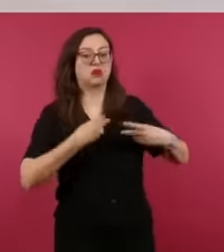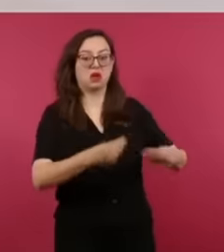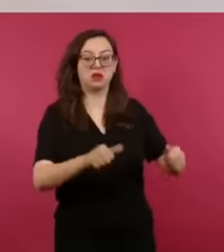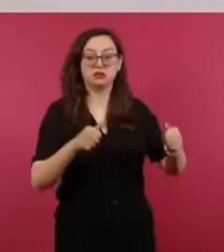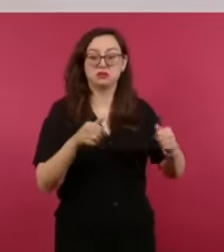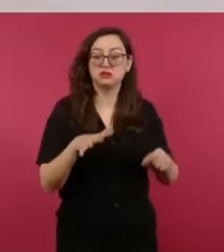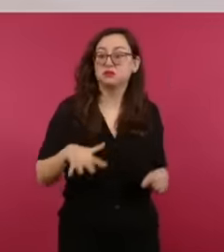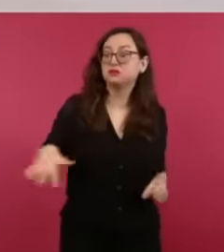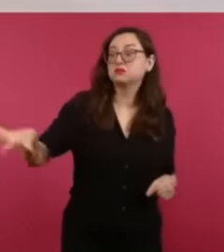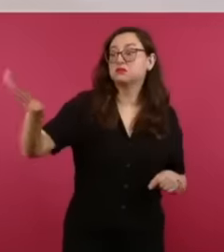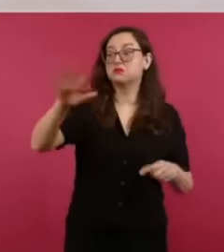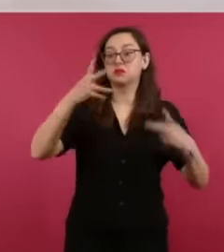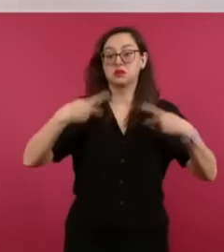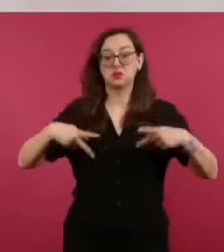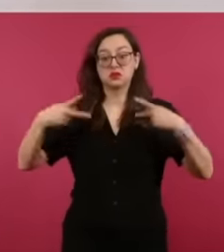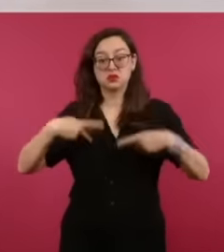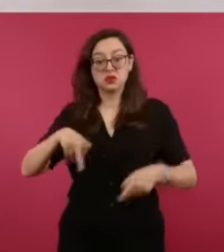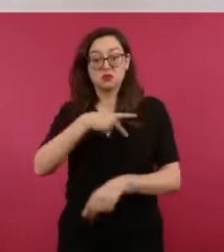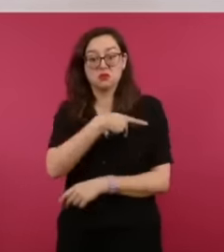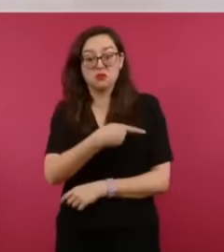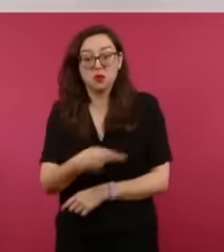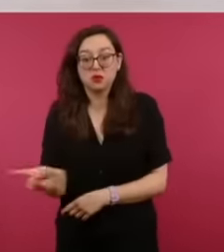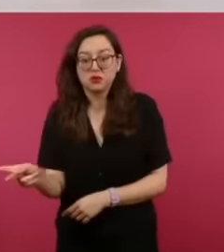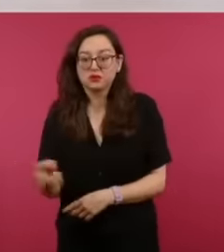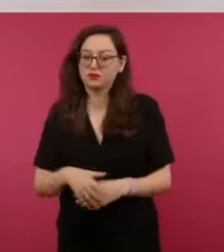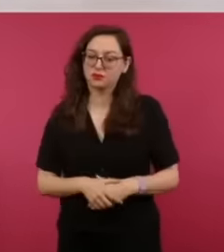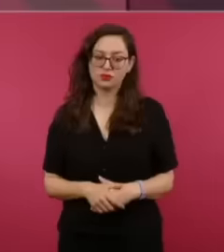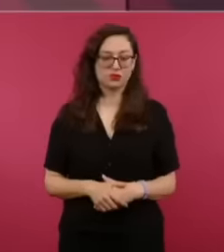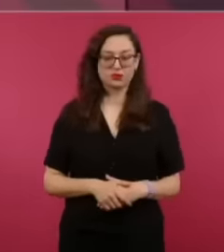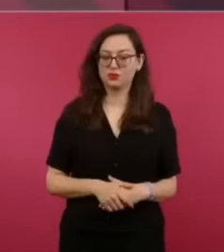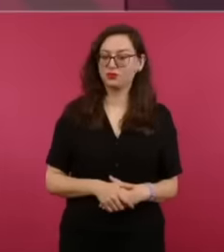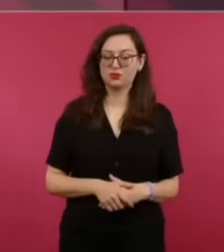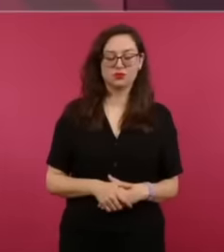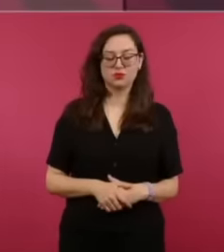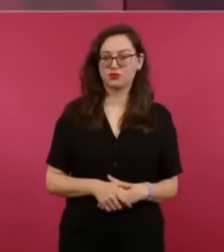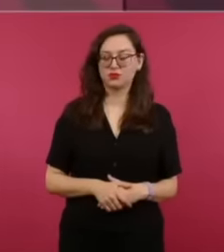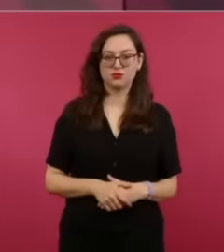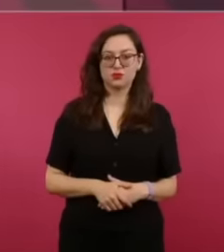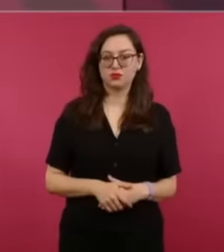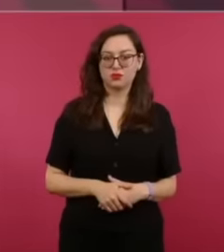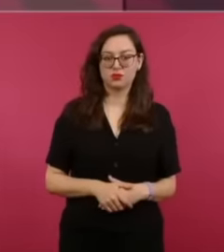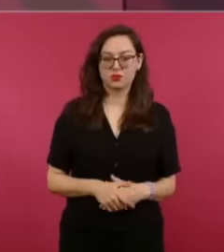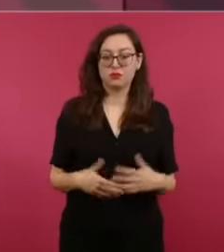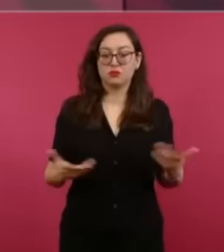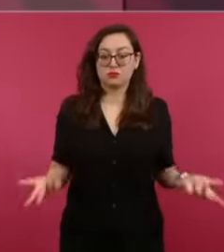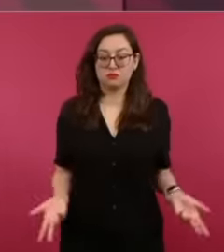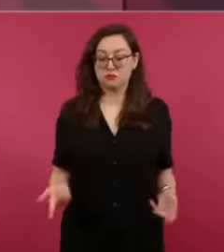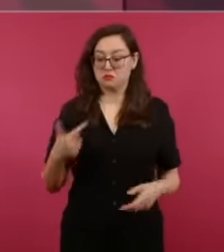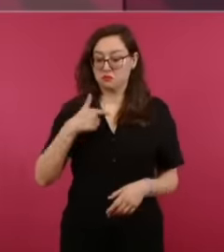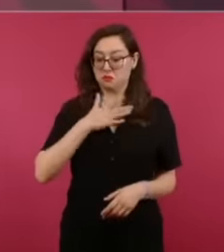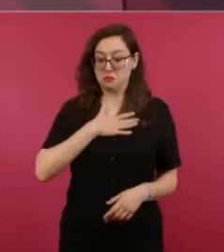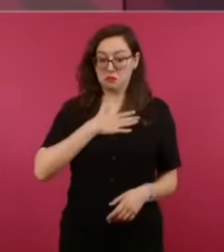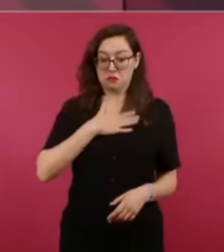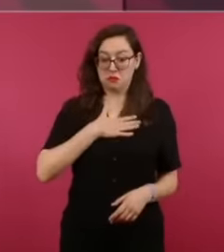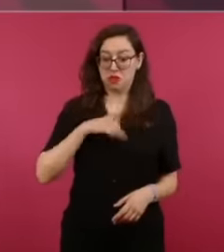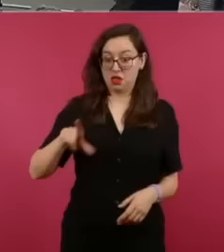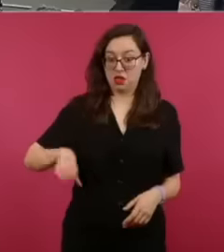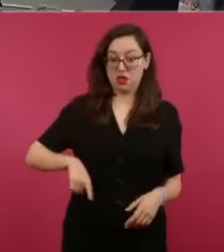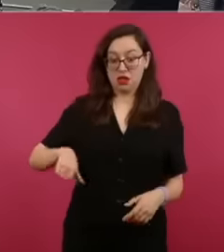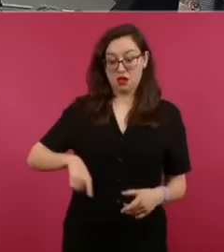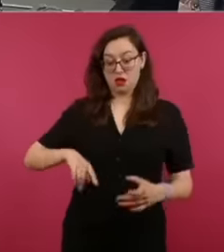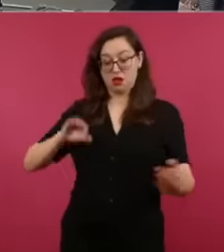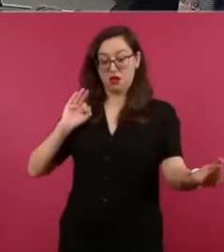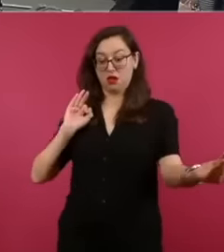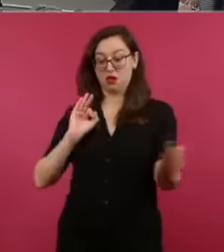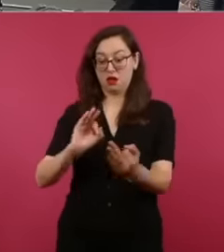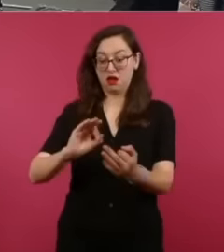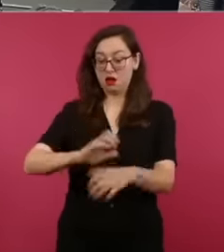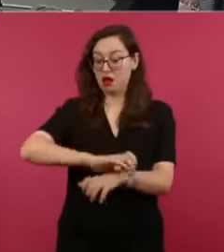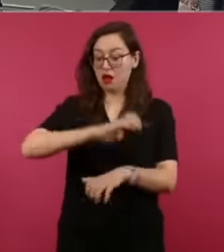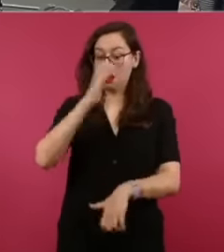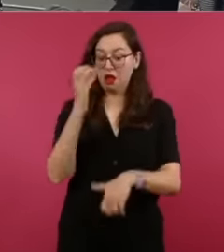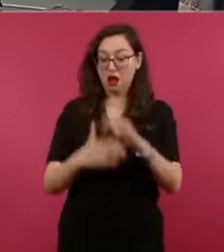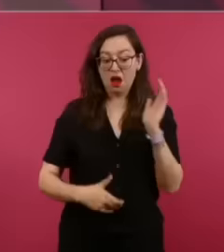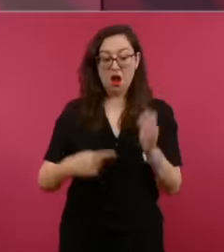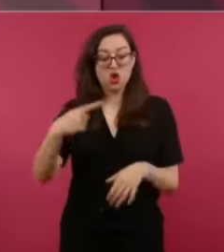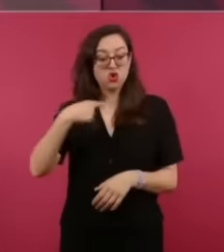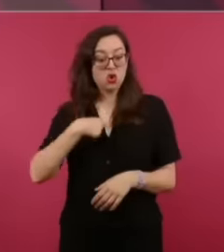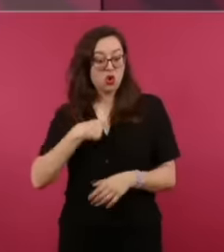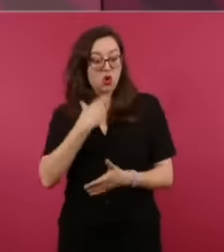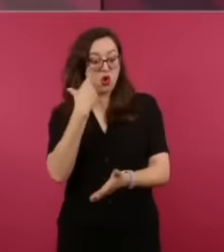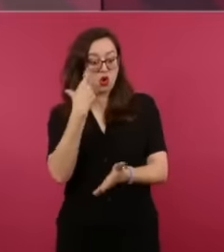finishing, we are about to conclude the government and a new vehicle has not been purchased to